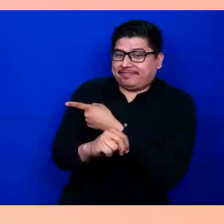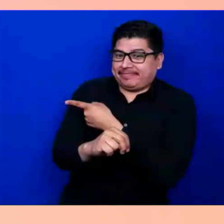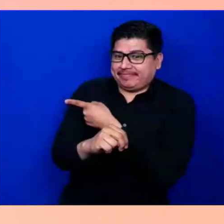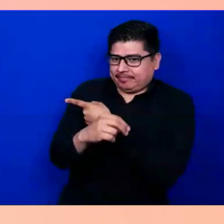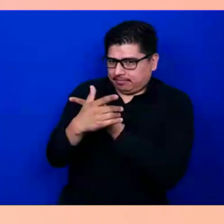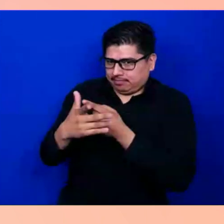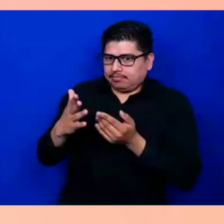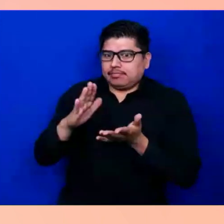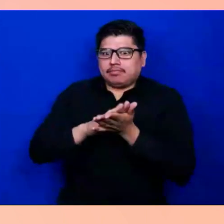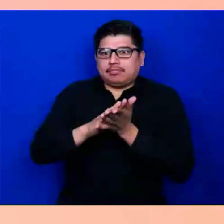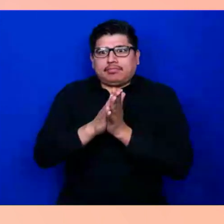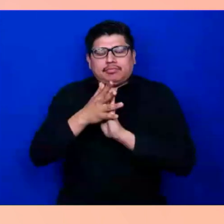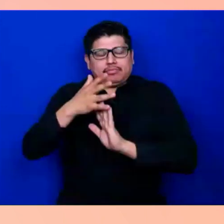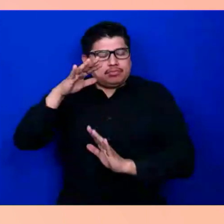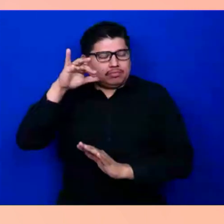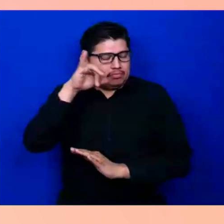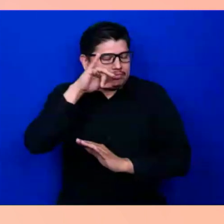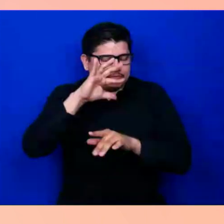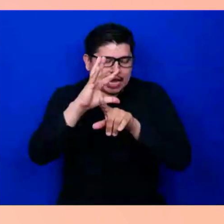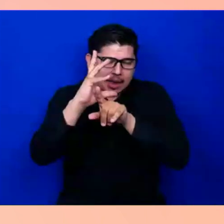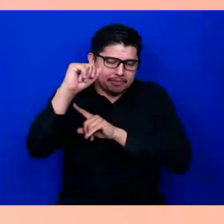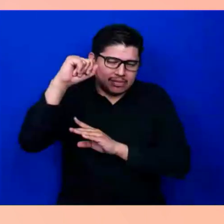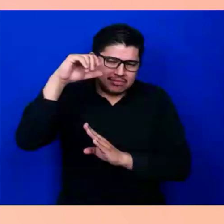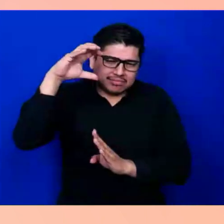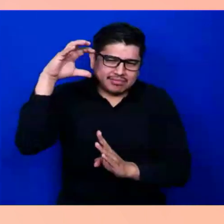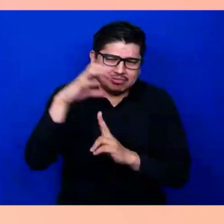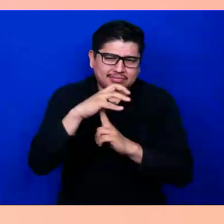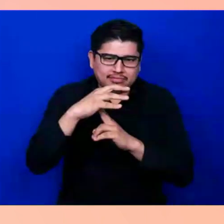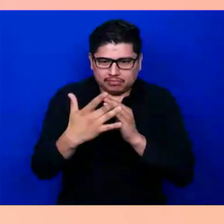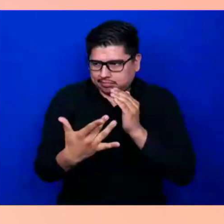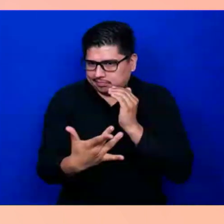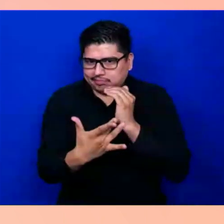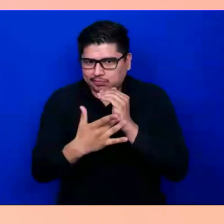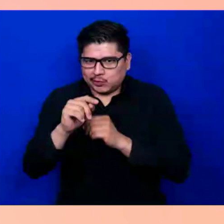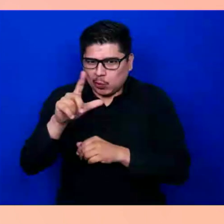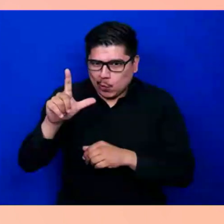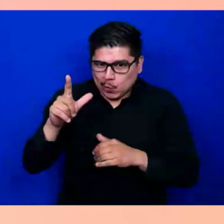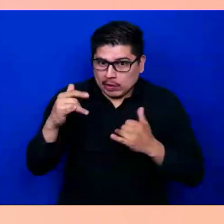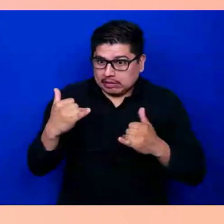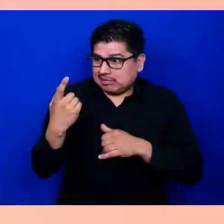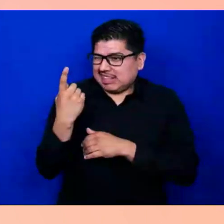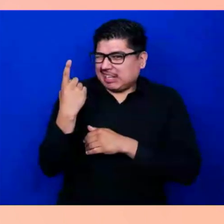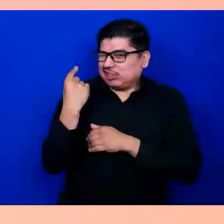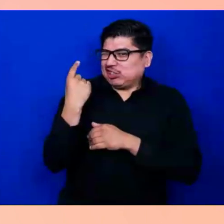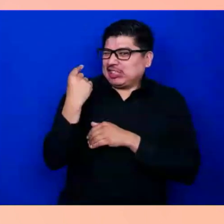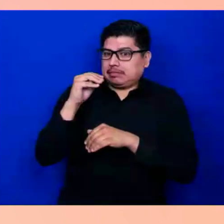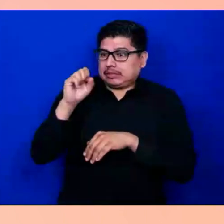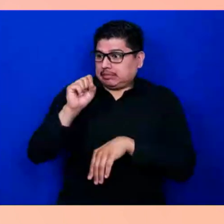In the last year, Microsoft Business and classroom pens launched new pen grip designs.